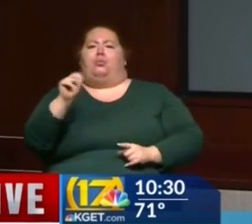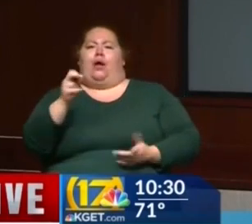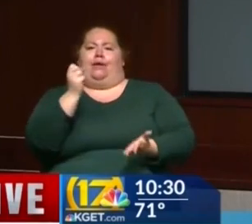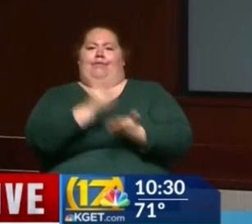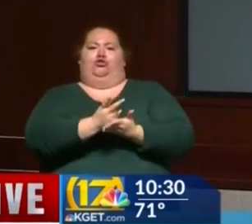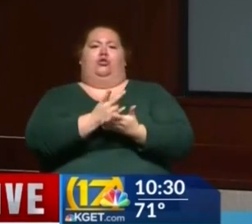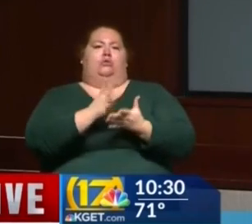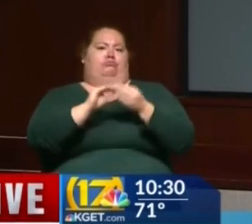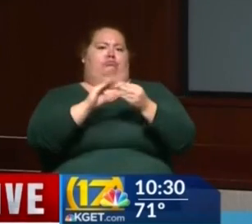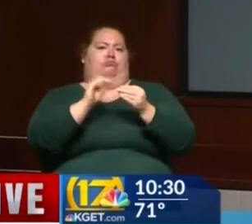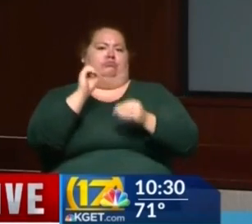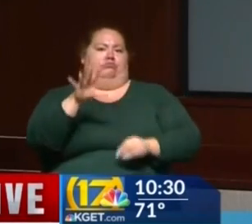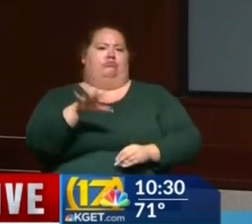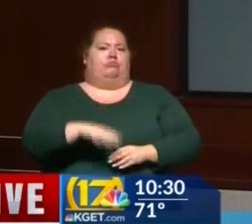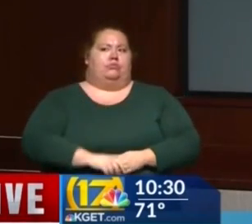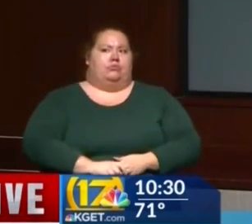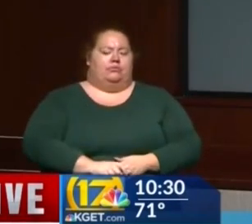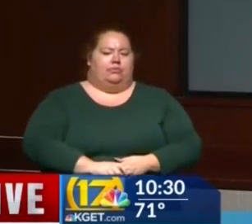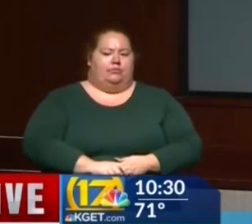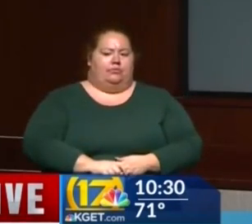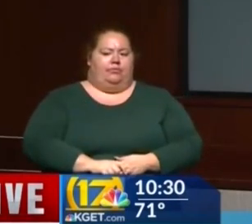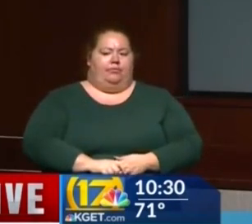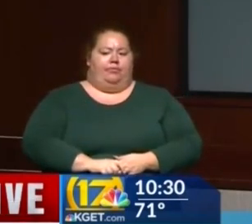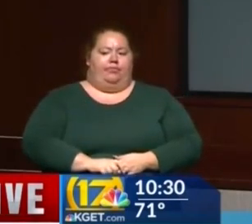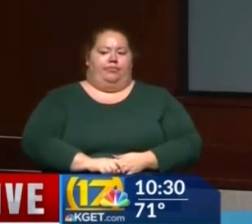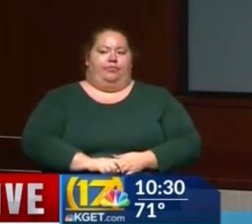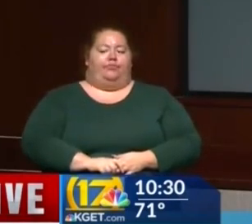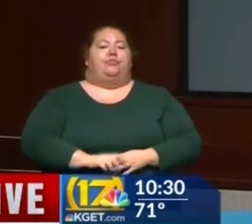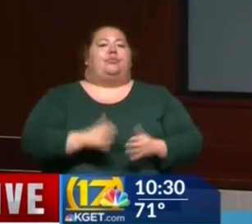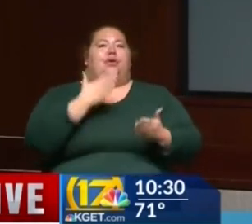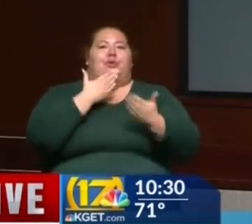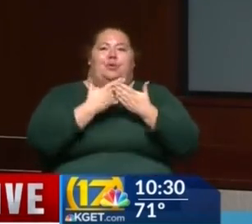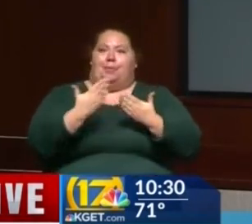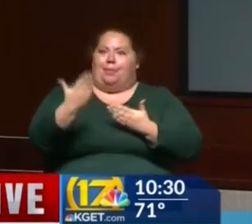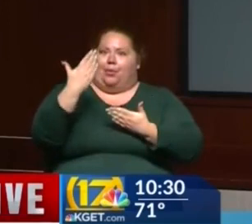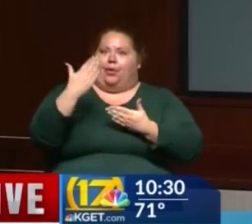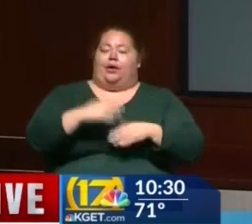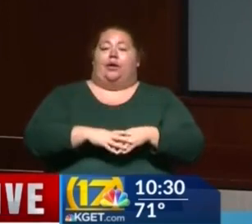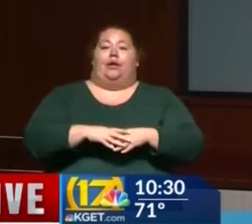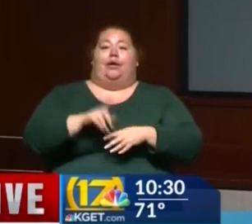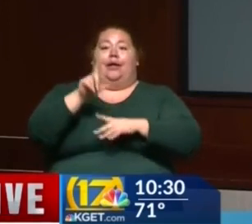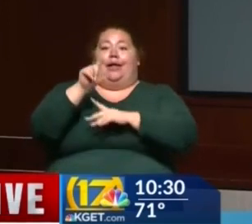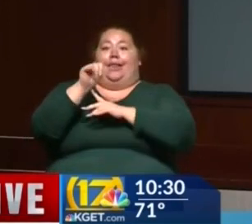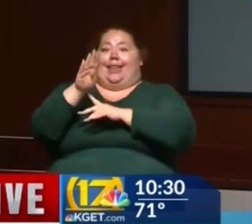UP WE ARE WE WITH THAT? I BELIEVE WE HAVE A COMMITMENT BY THE STATE THOSE WILL BE COUNTED BUT I WILL HAVE